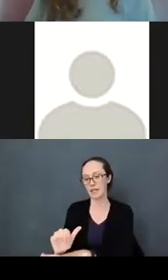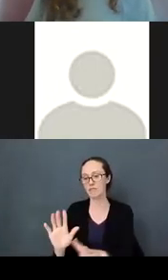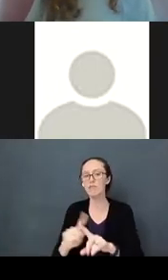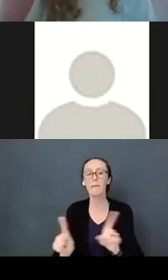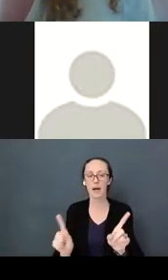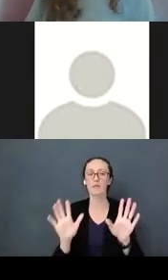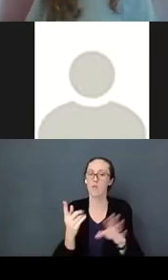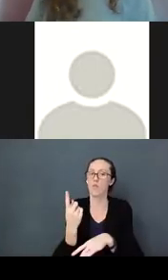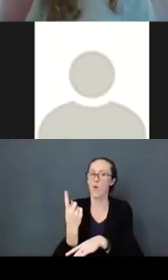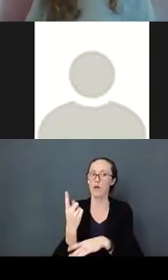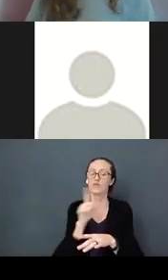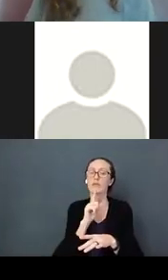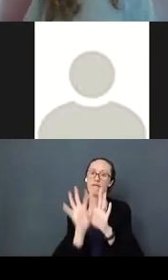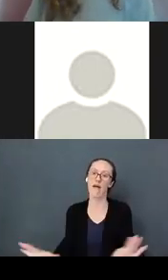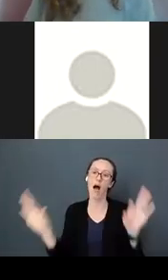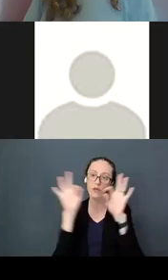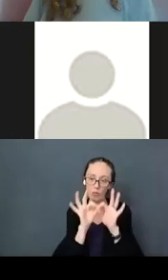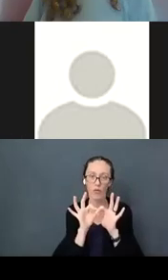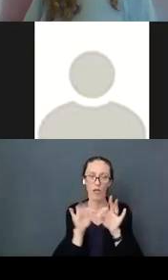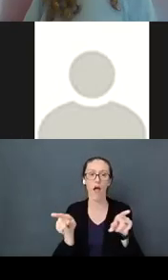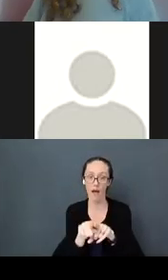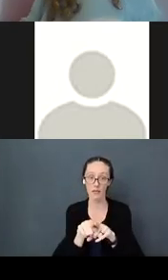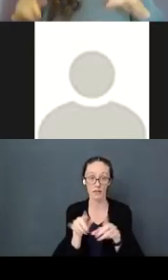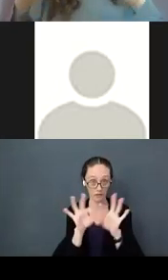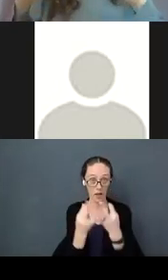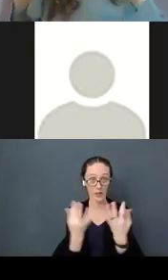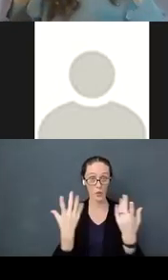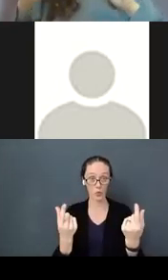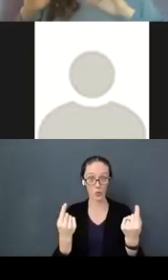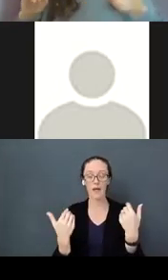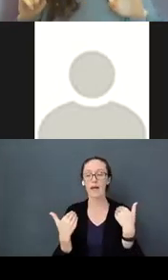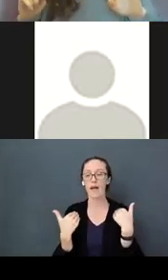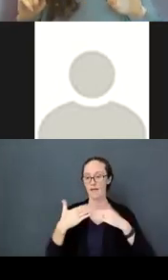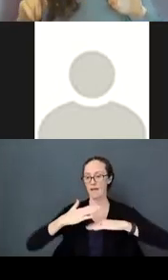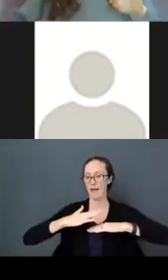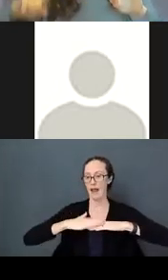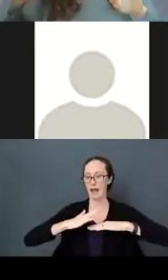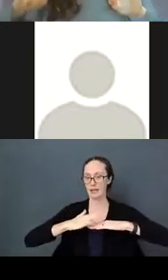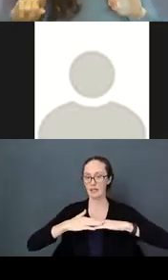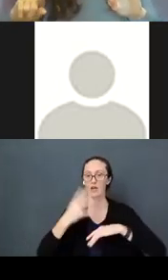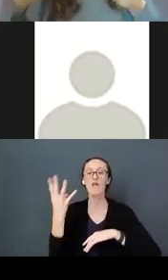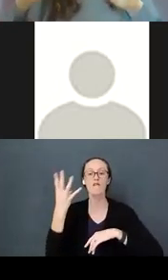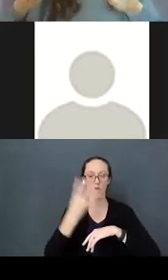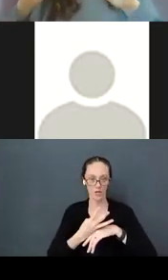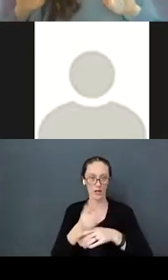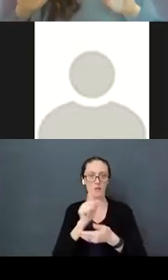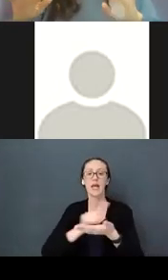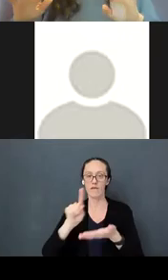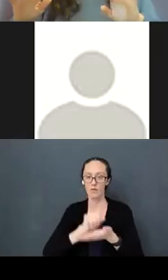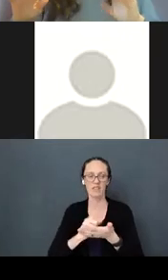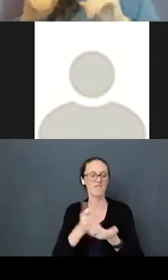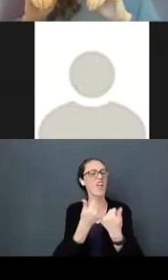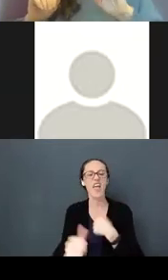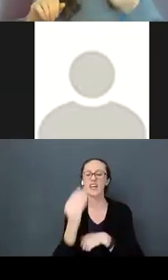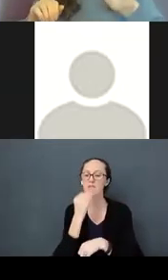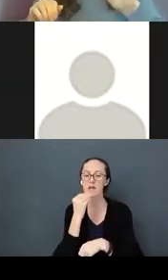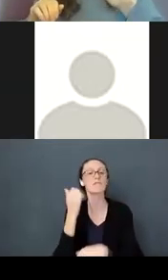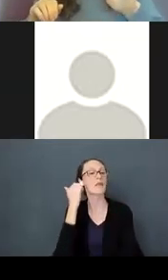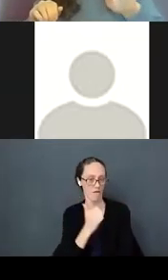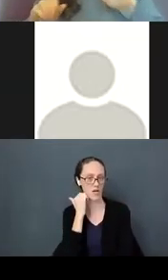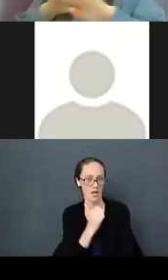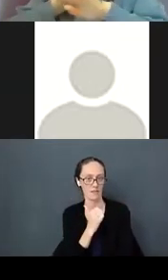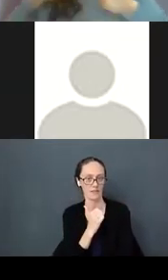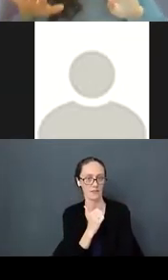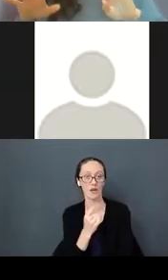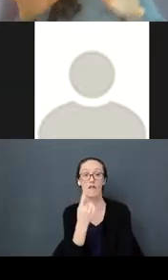thin you can as a family - at least 4 times a week every meal every day. Four days out of the week,